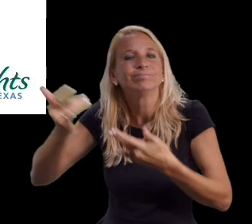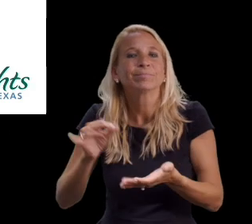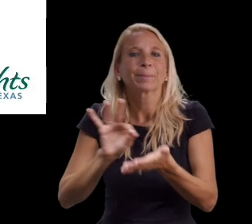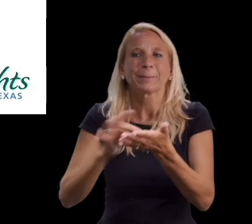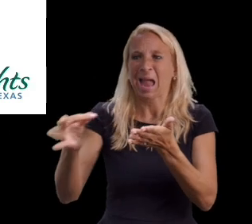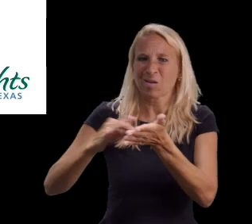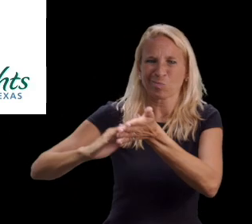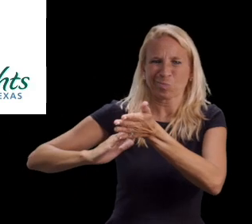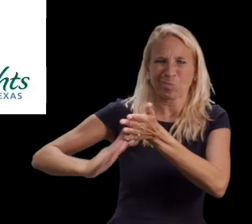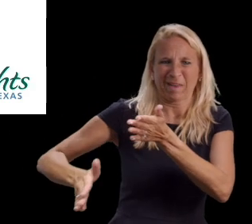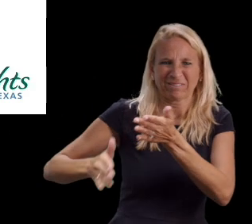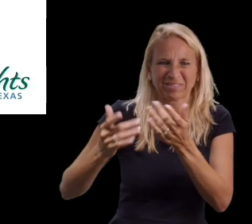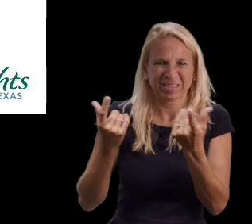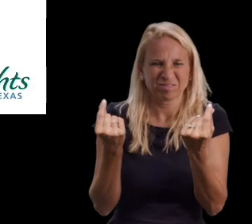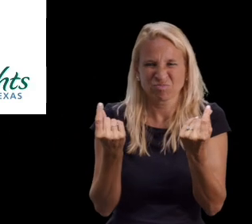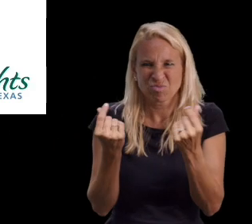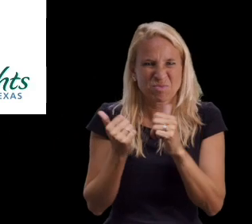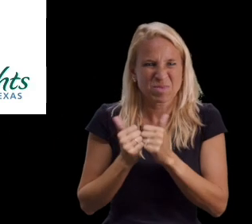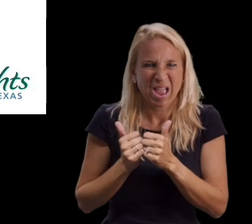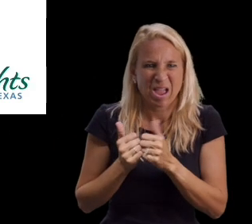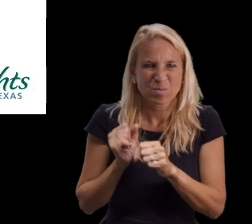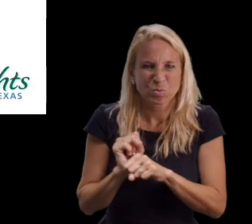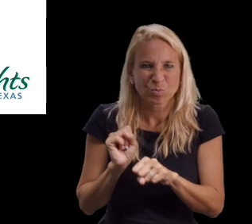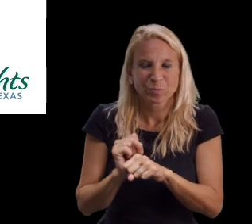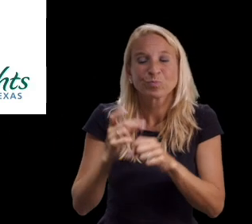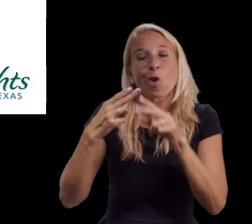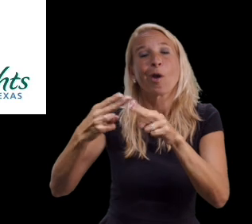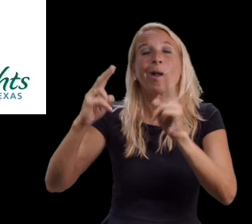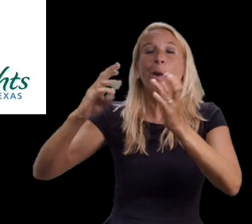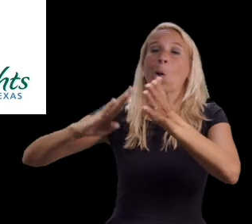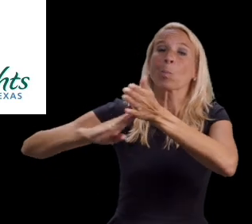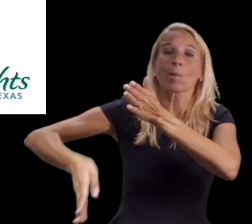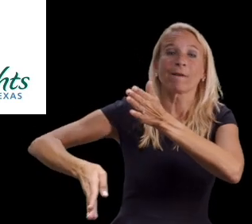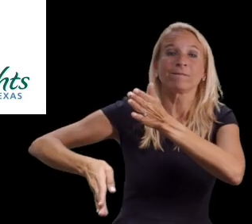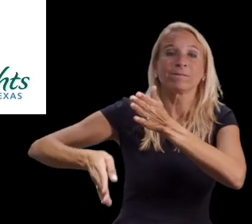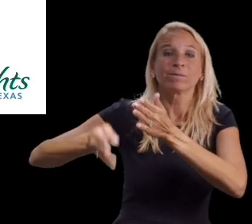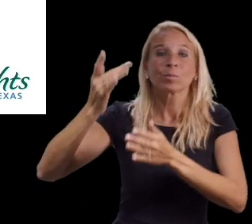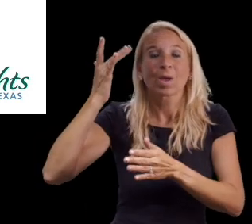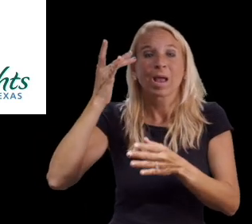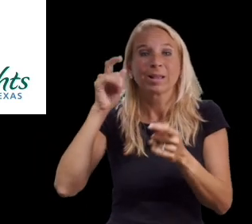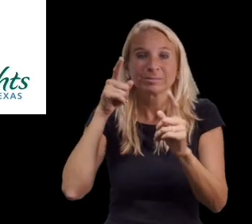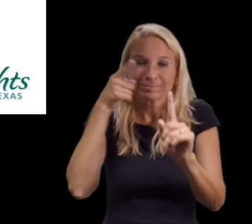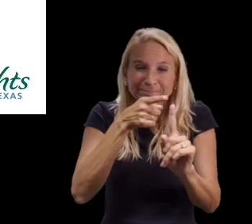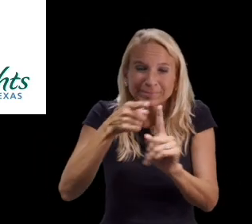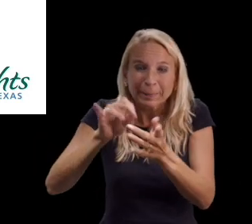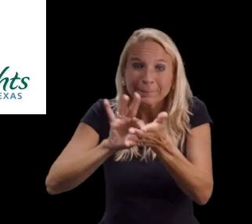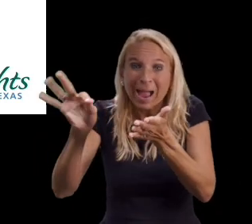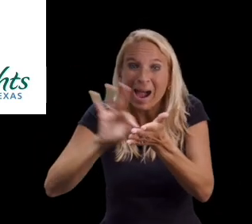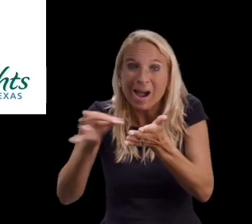What are Medicaid waivers and how do they work? They're named waivers because certain Medicaid requirements